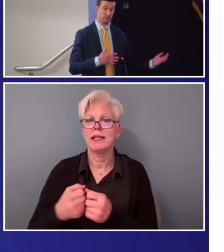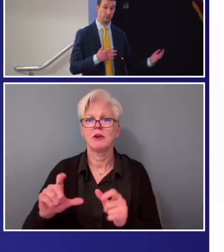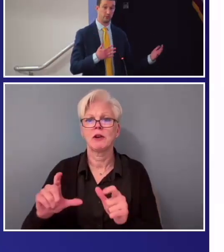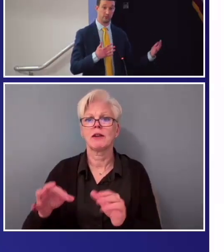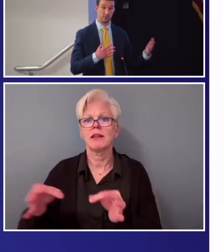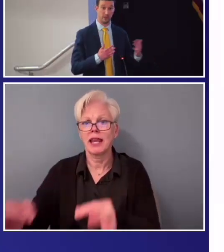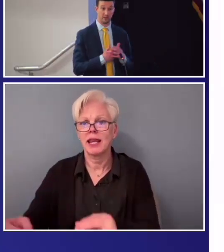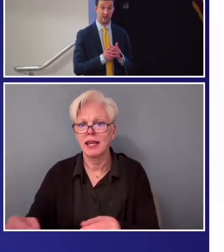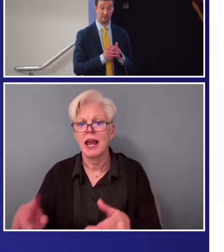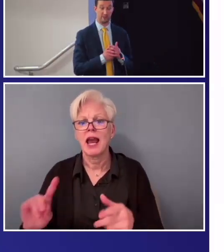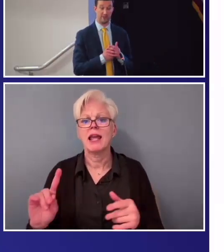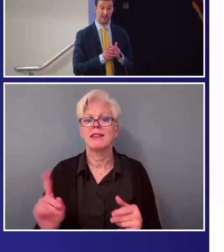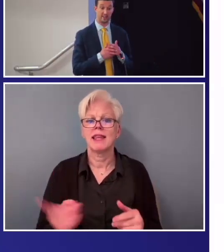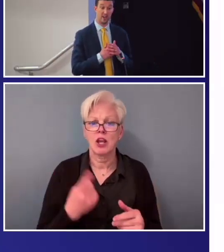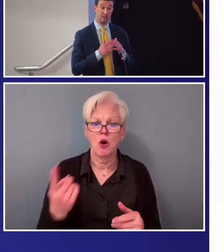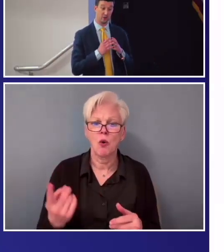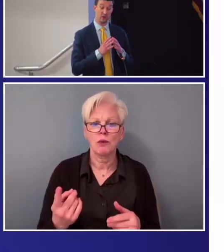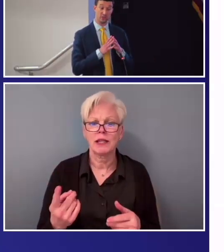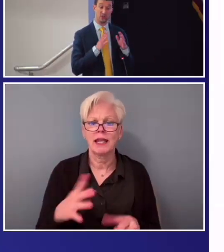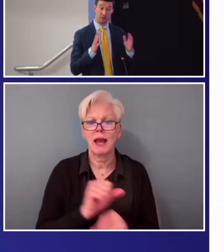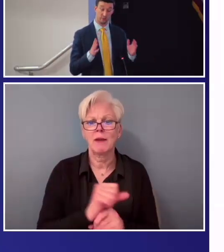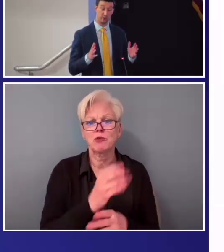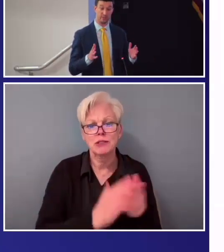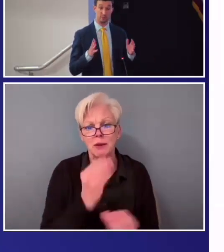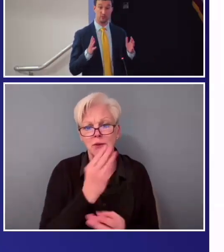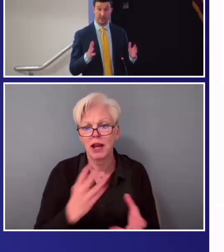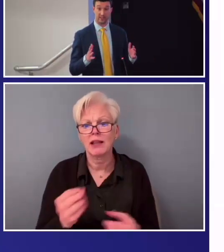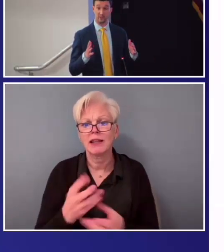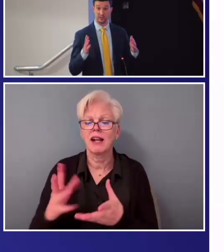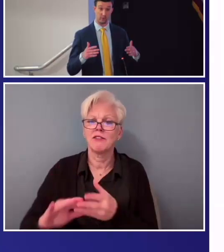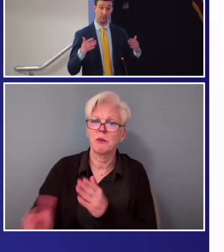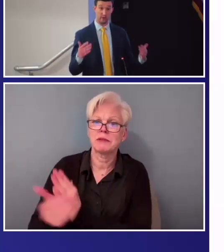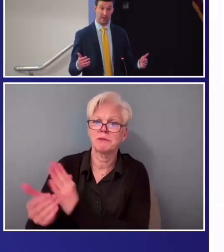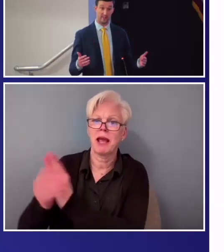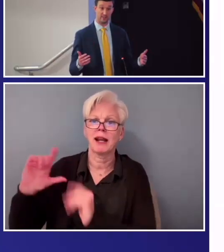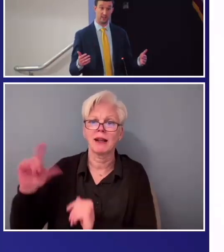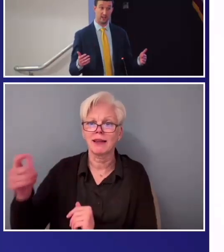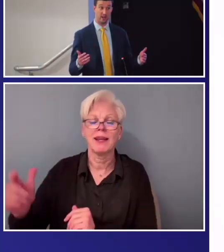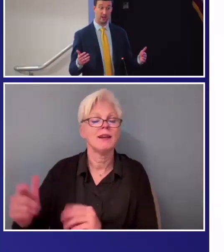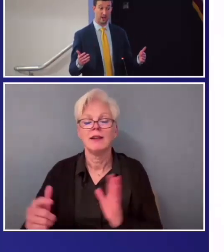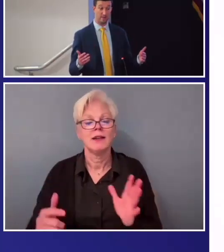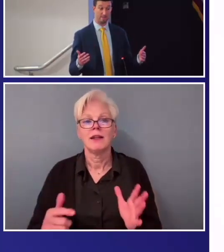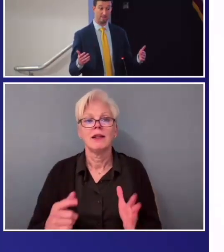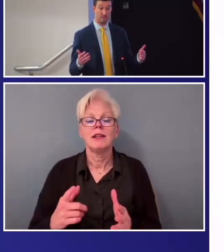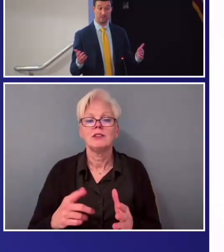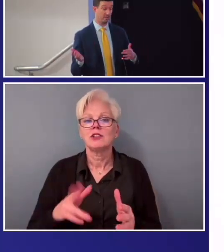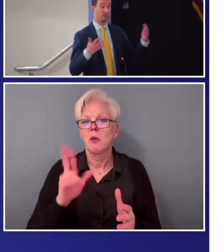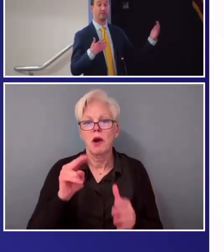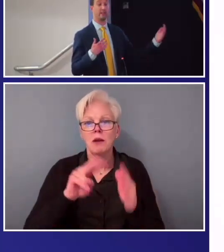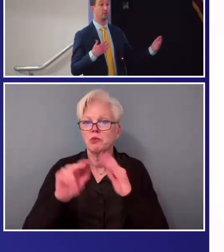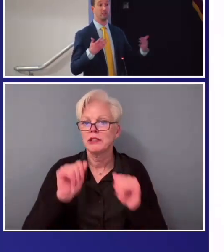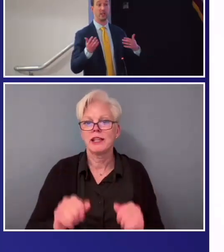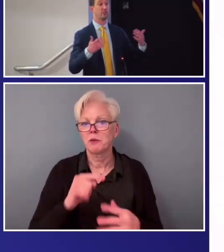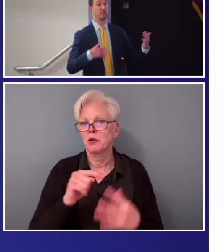was bootstrapped on after the fact. There are just unpredictable factors that could arise. The survey could be changed in